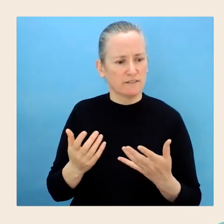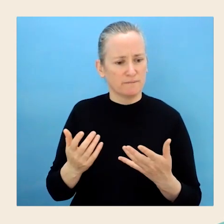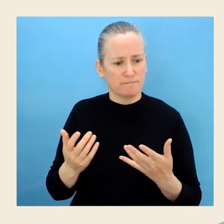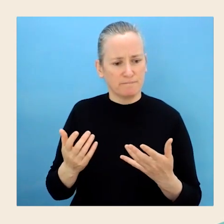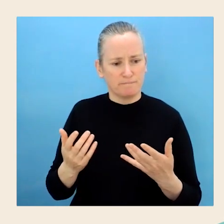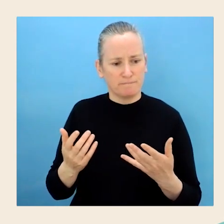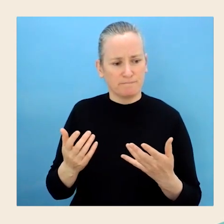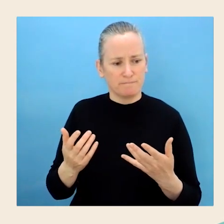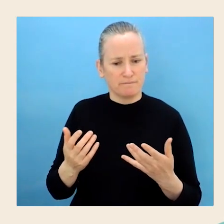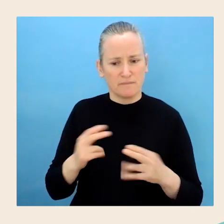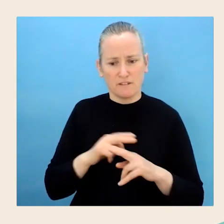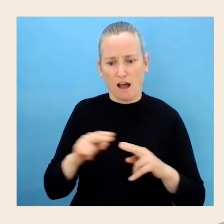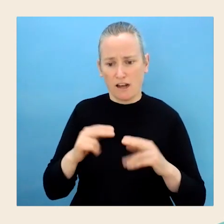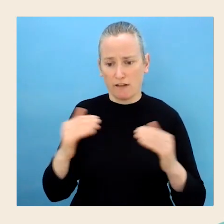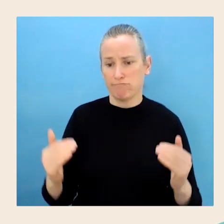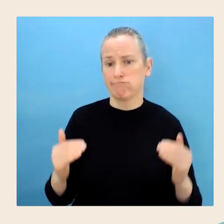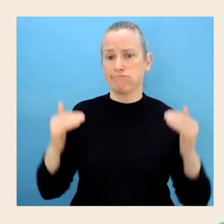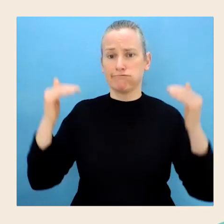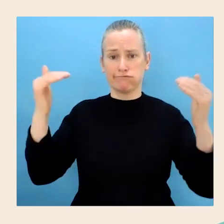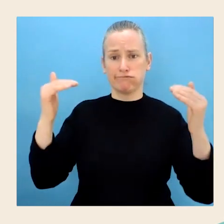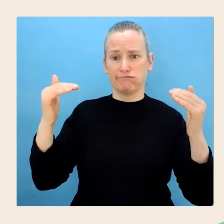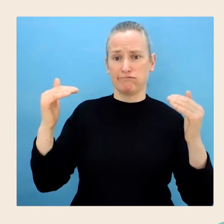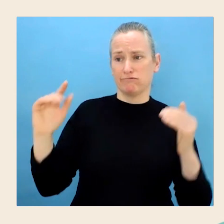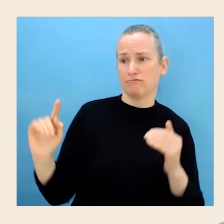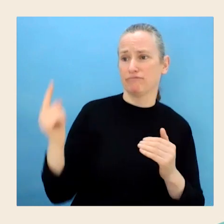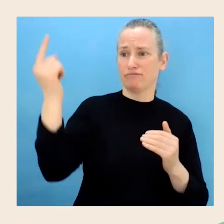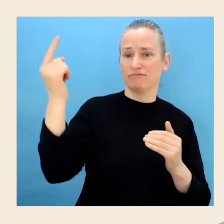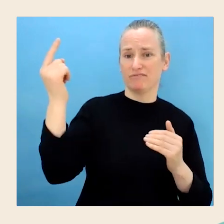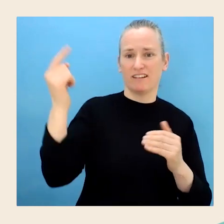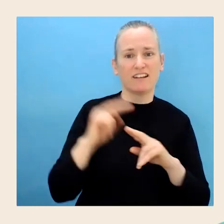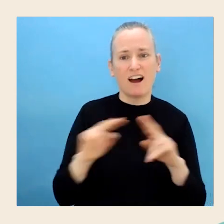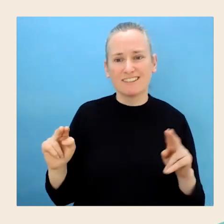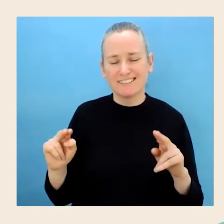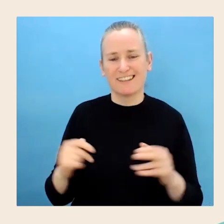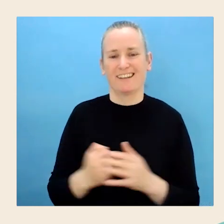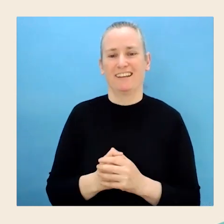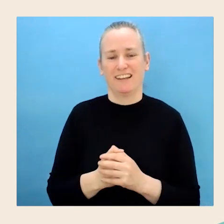Because, we're not here to sugarcoat or gloss over